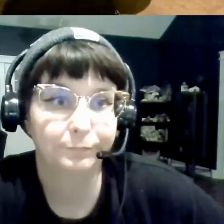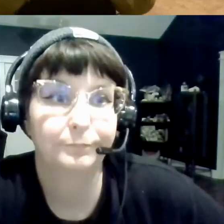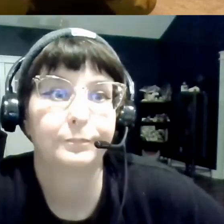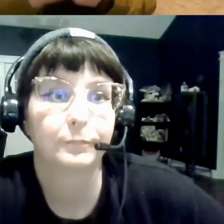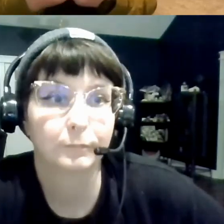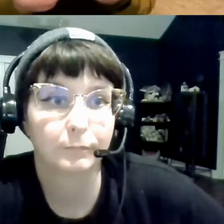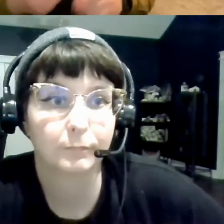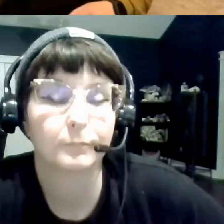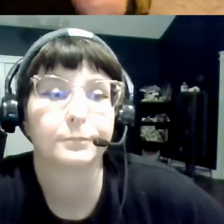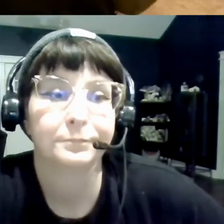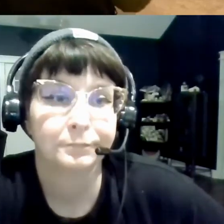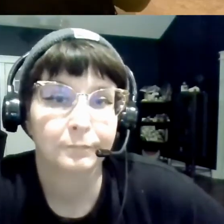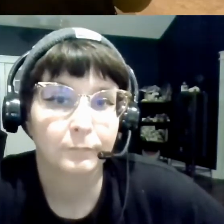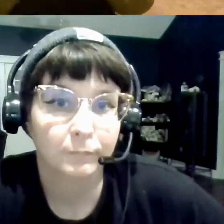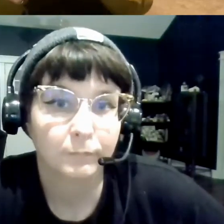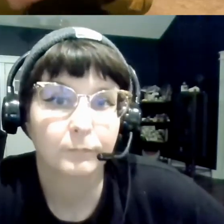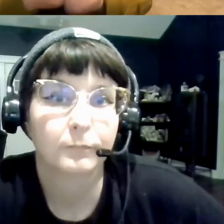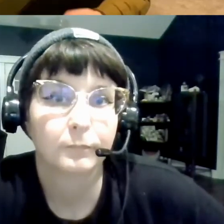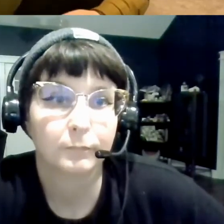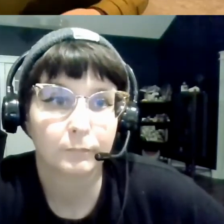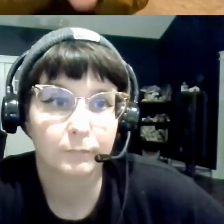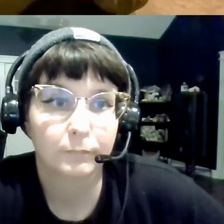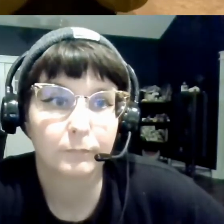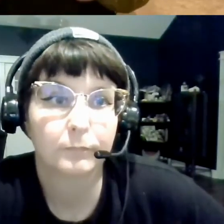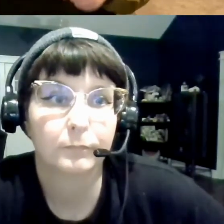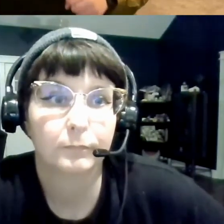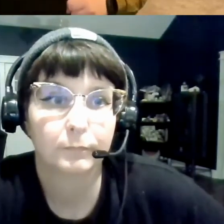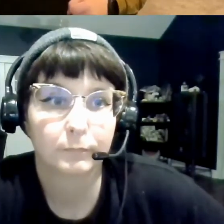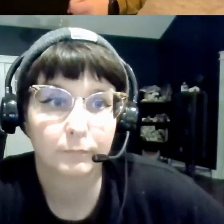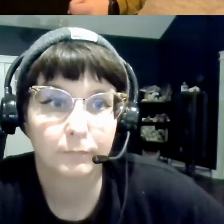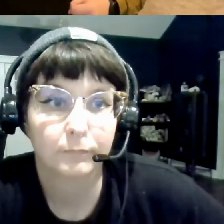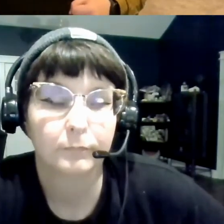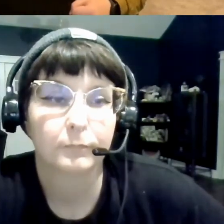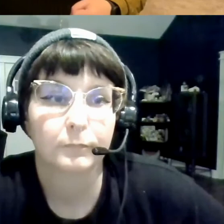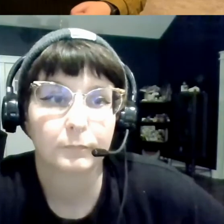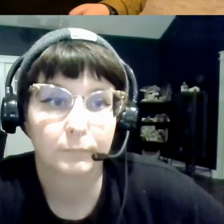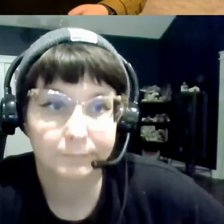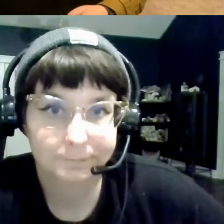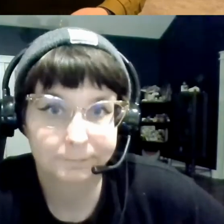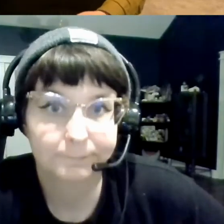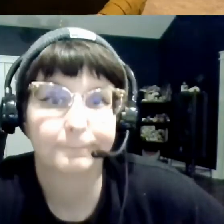or mental health agencies that receive federal dollars, those HRSA grants are a good way to develop